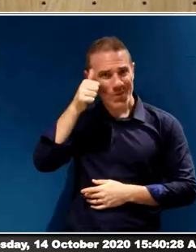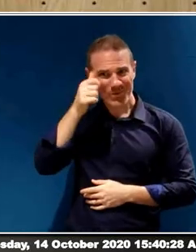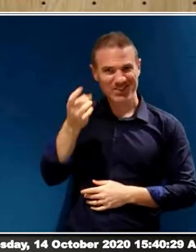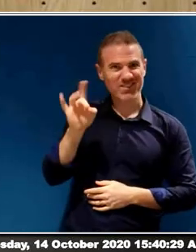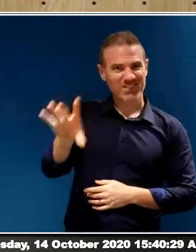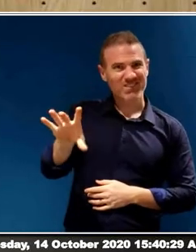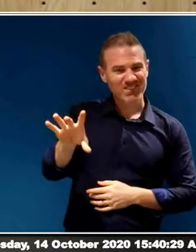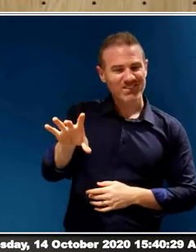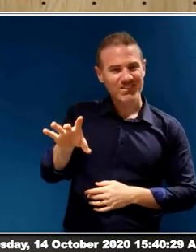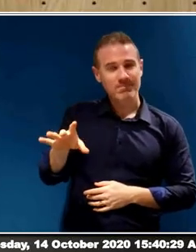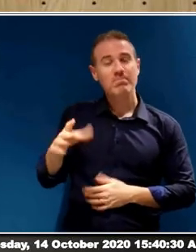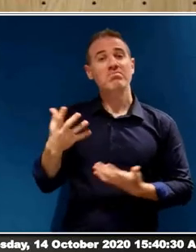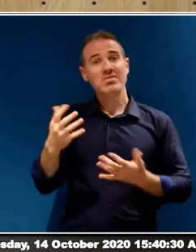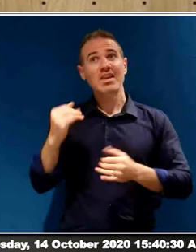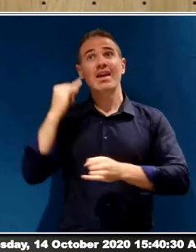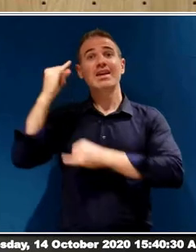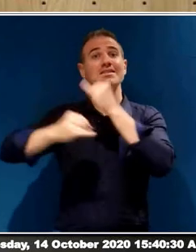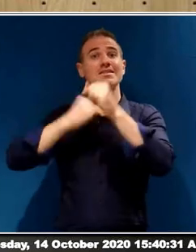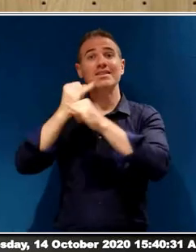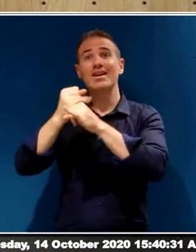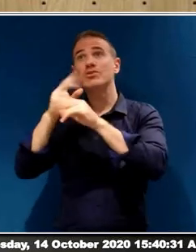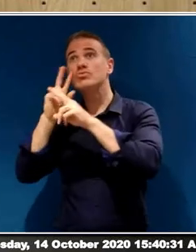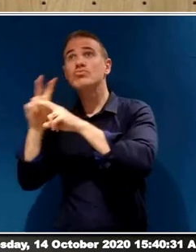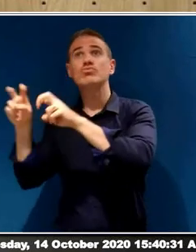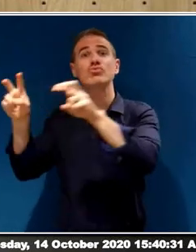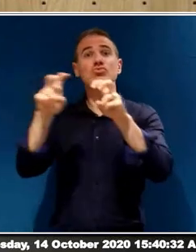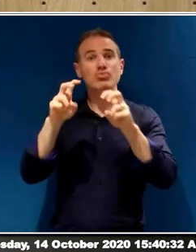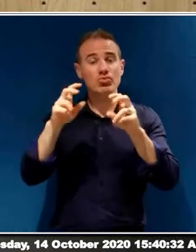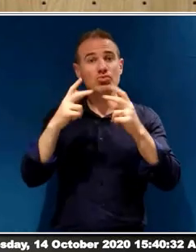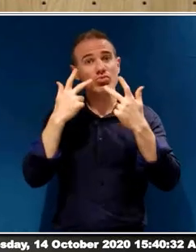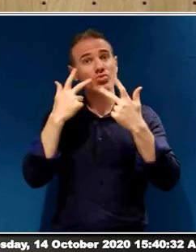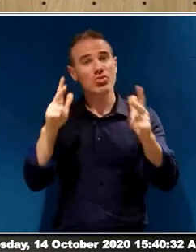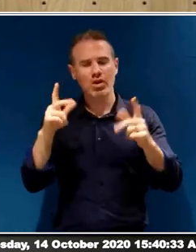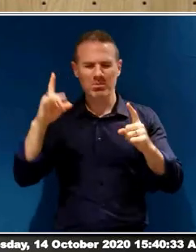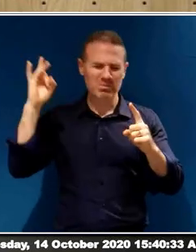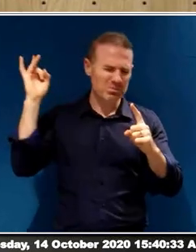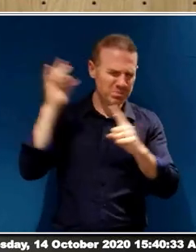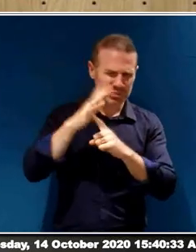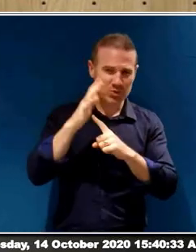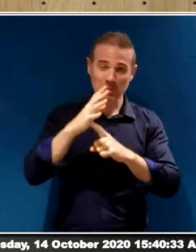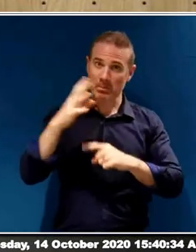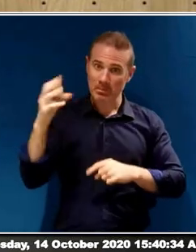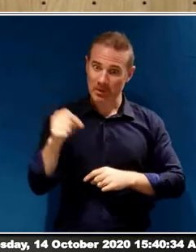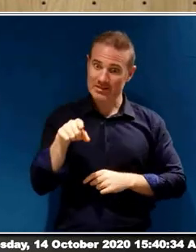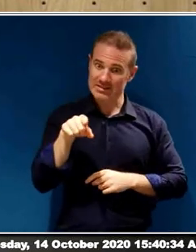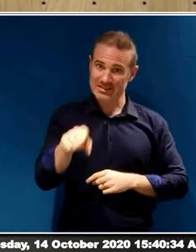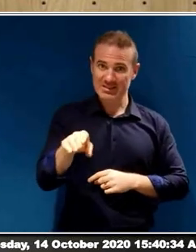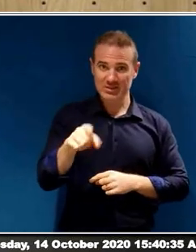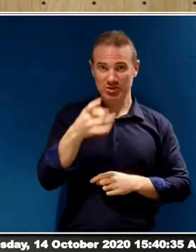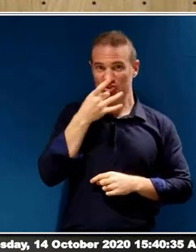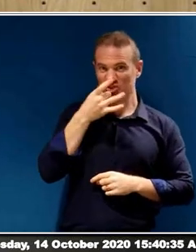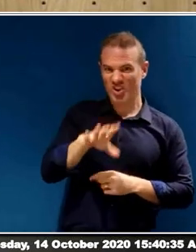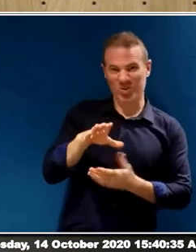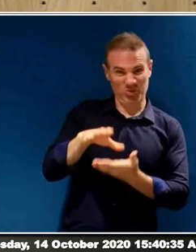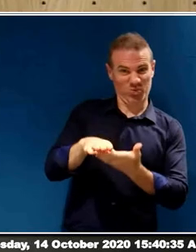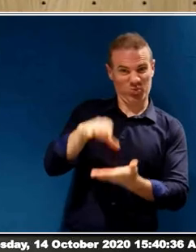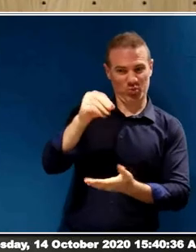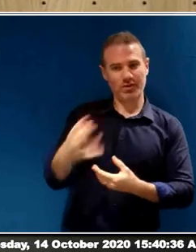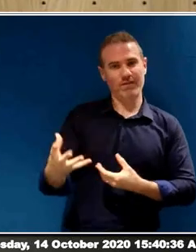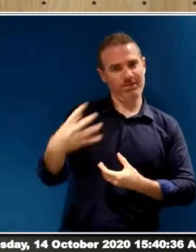with disability having a say in the adjustments made to their program, but we're aware from research that we have conducted here in